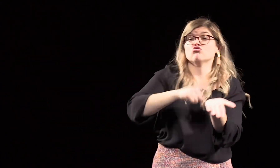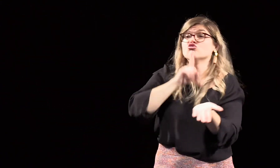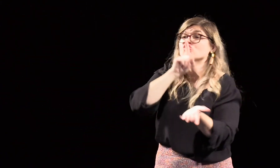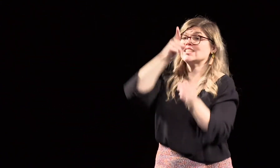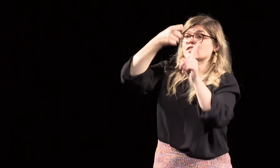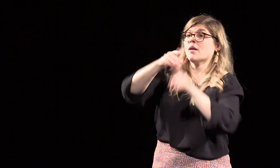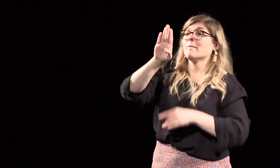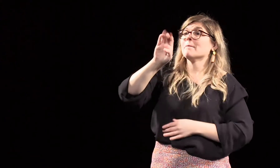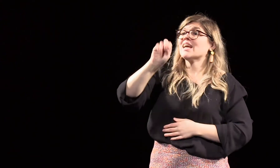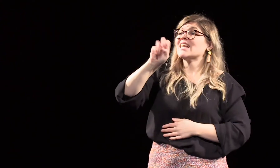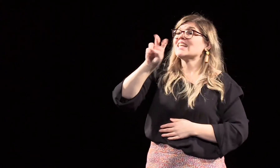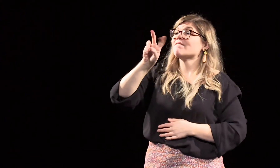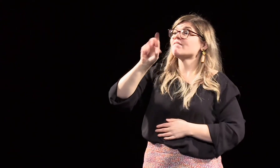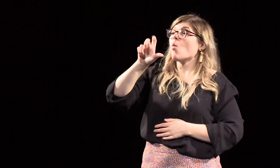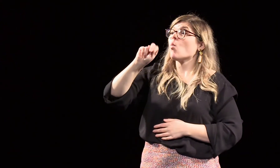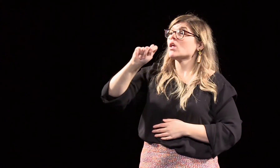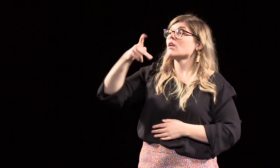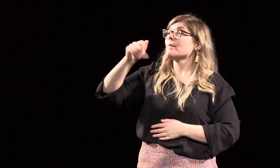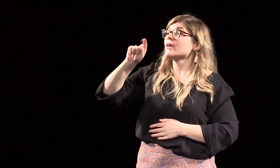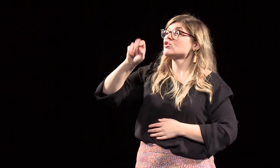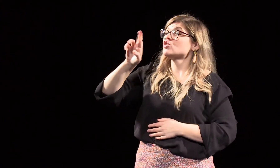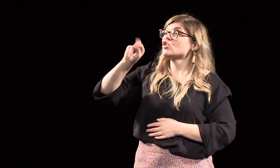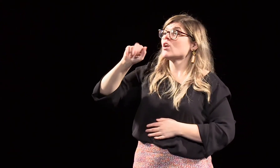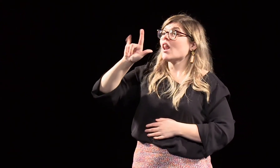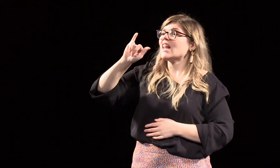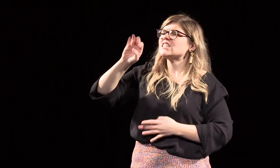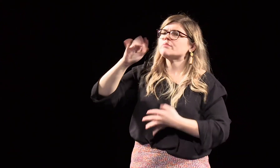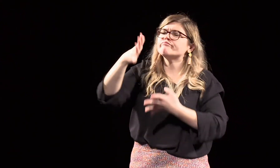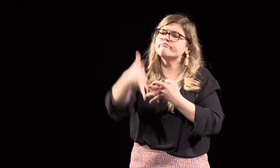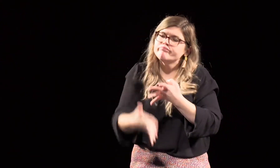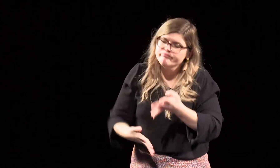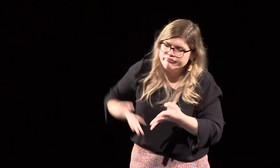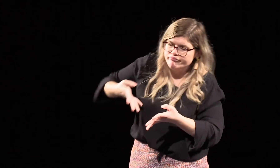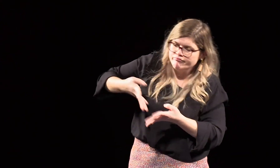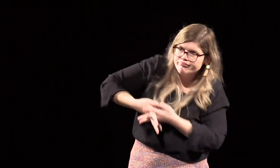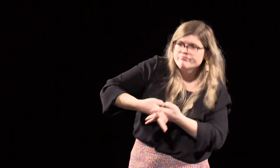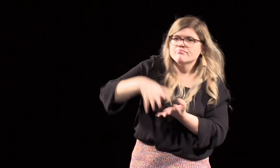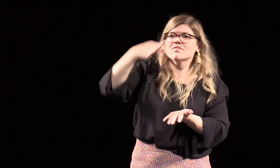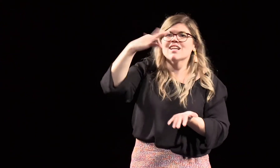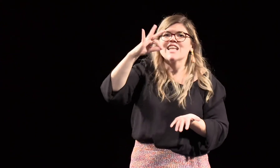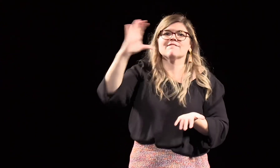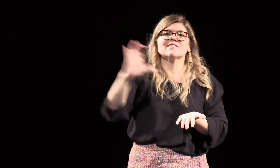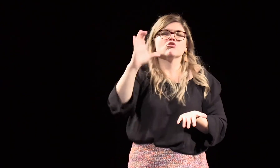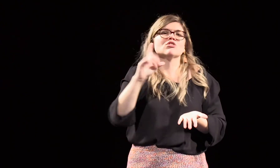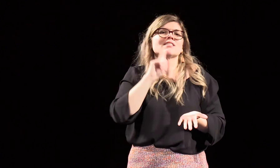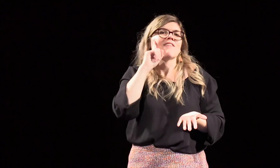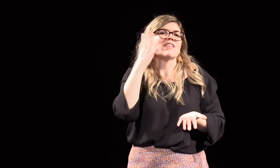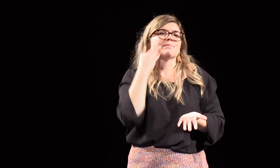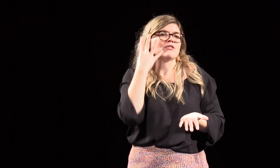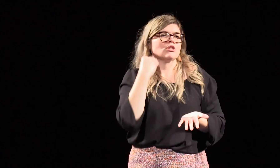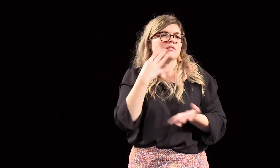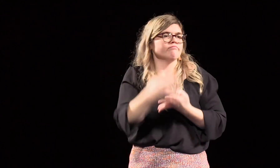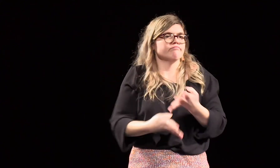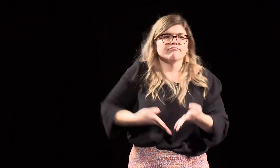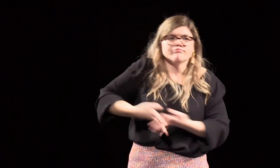So again, benevolent paternalism. Just really is meshed in with the Deaf experience